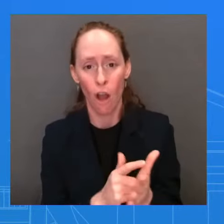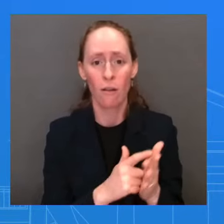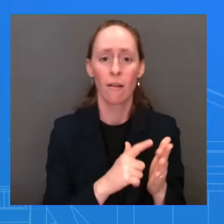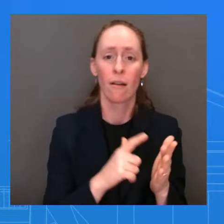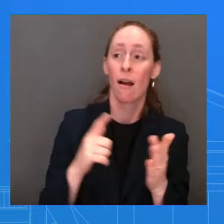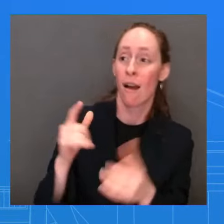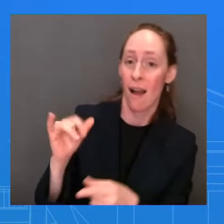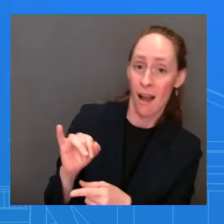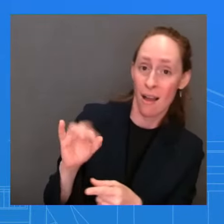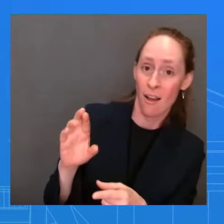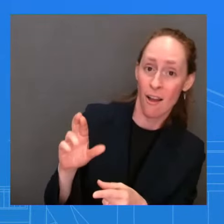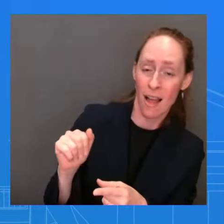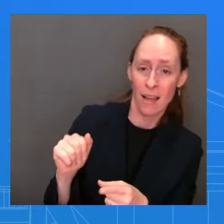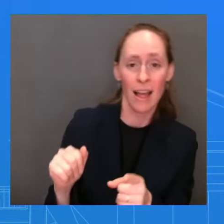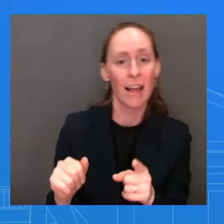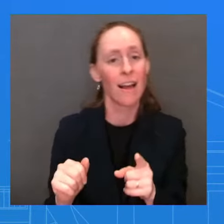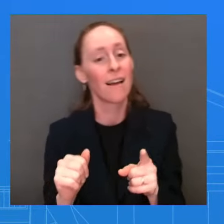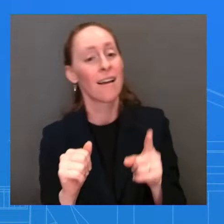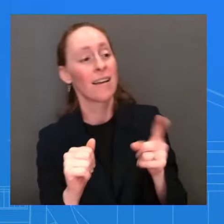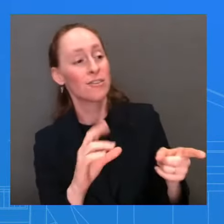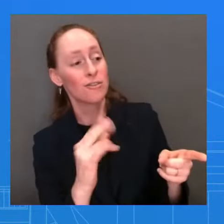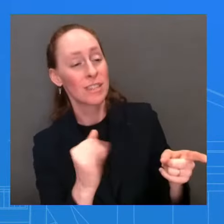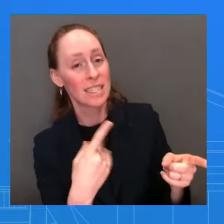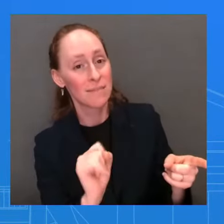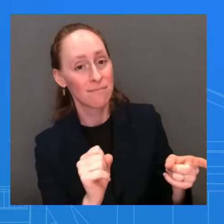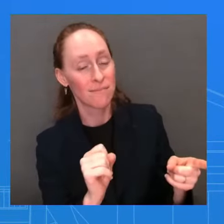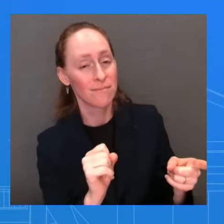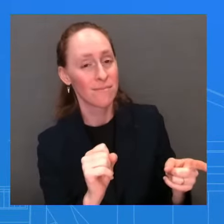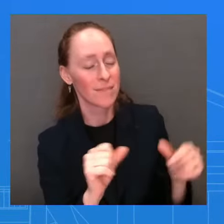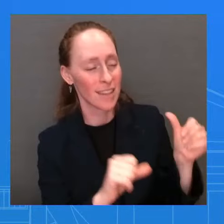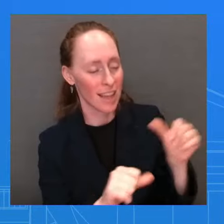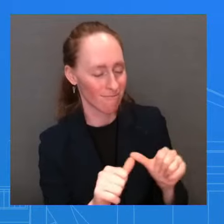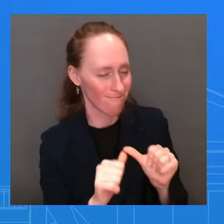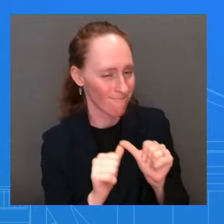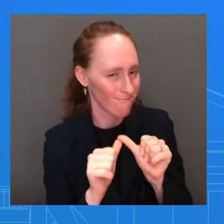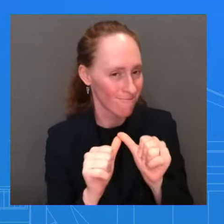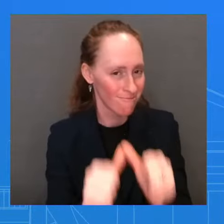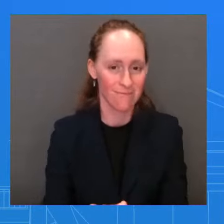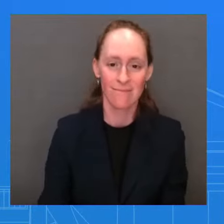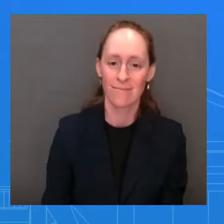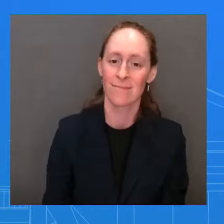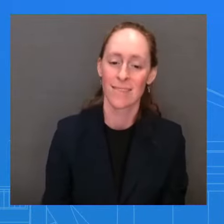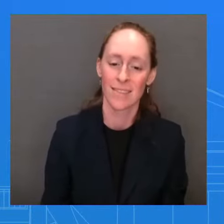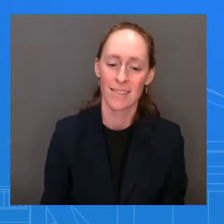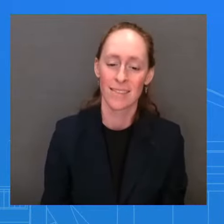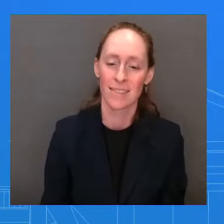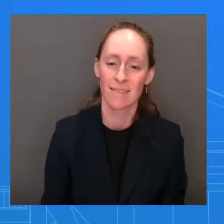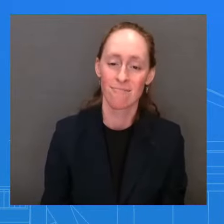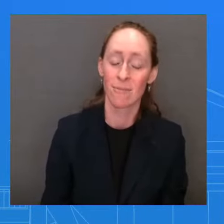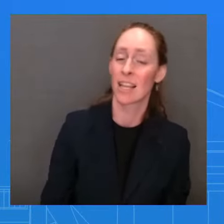Science Act. So, again, there are -- there are things that this President has done that is going to have long-lasting effect.